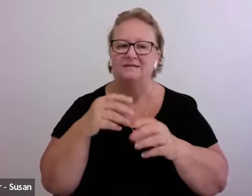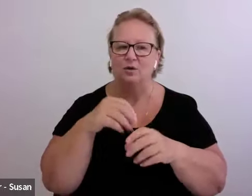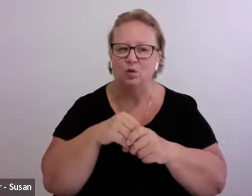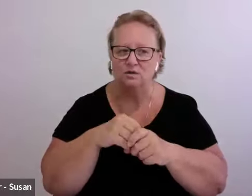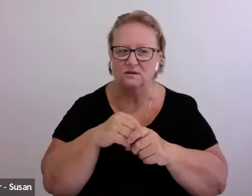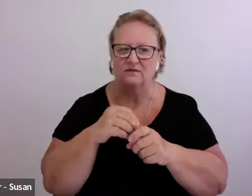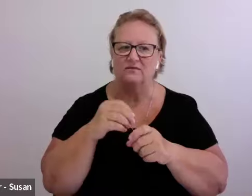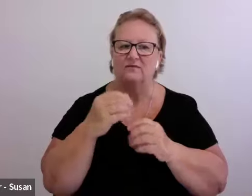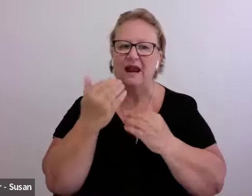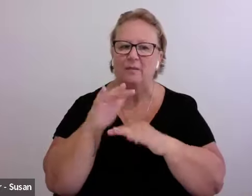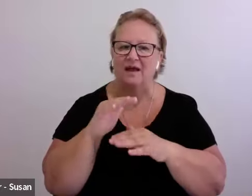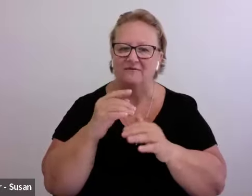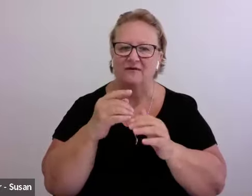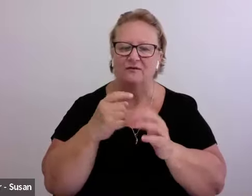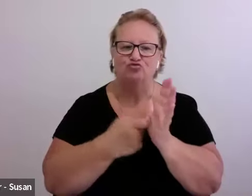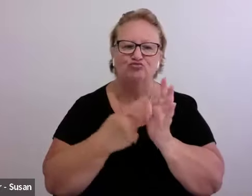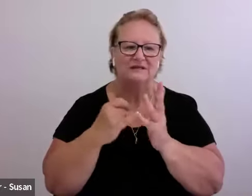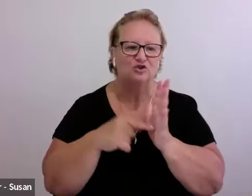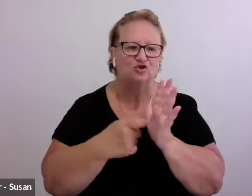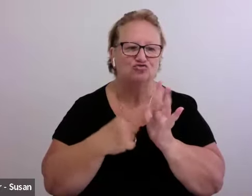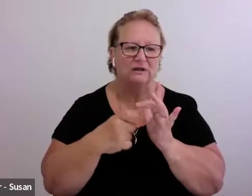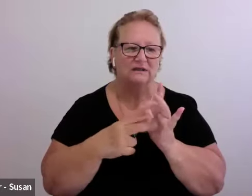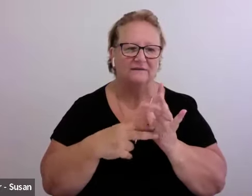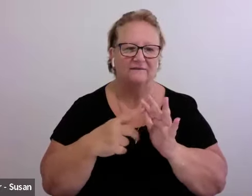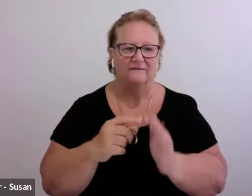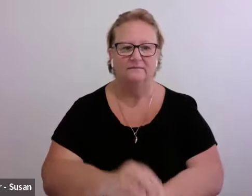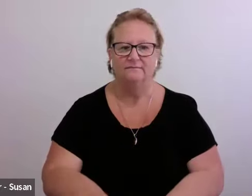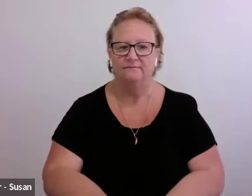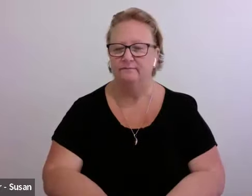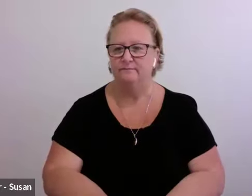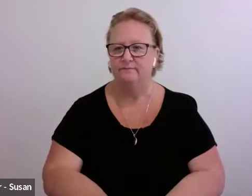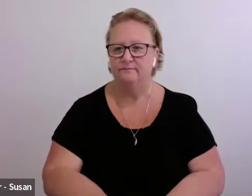including safety of people with disability, elimination